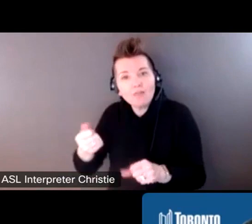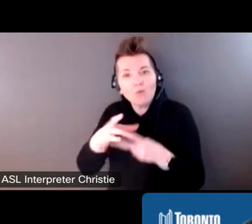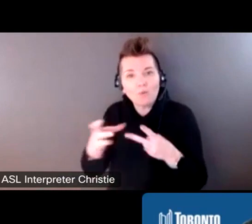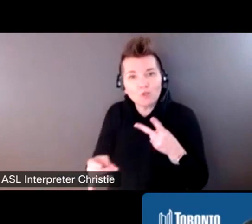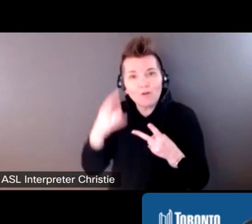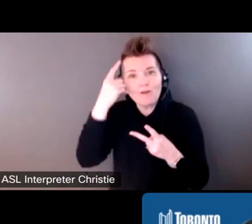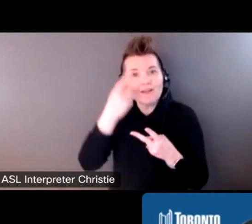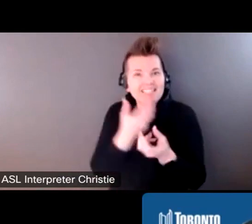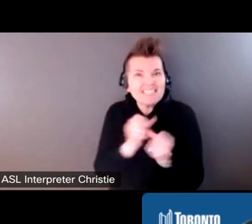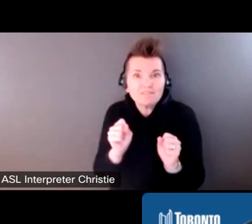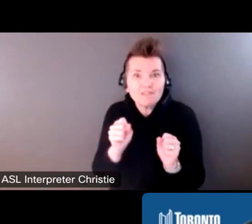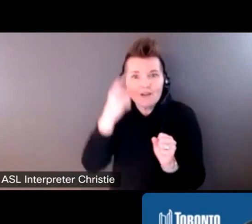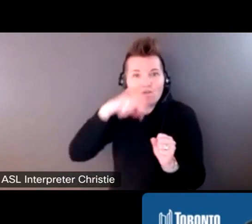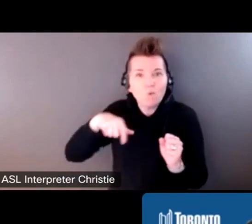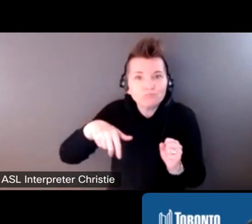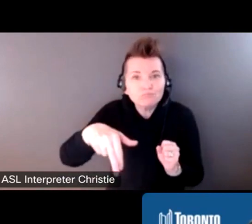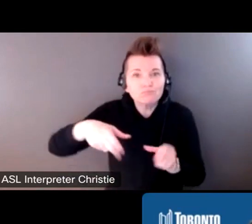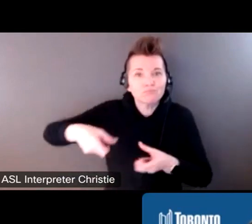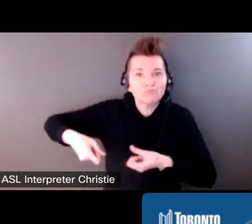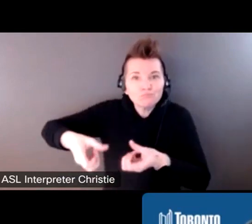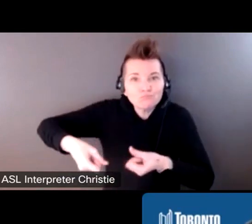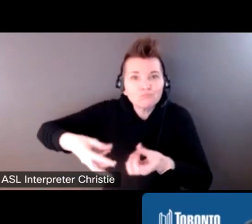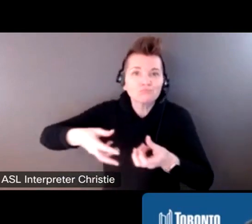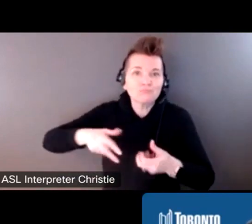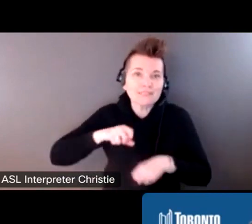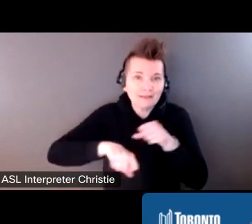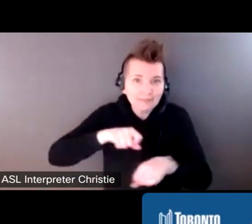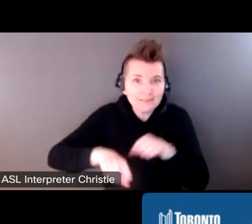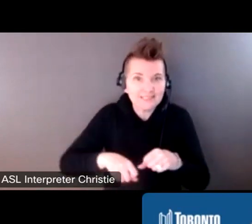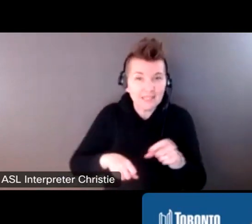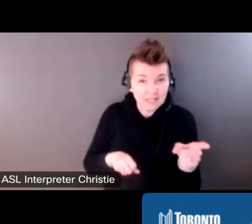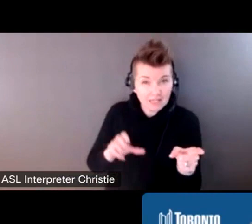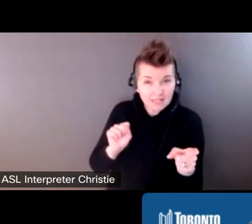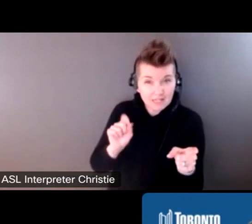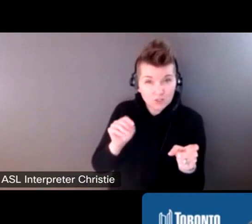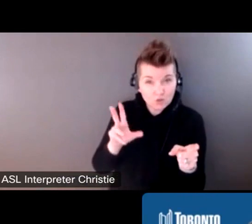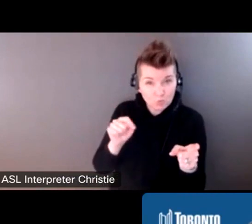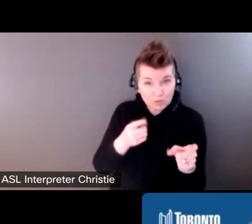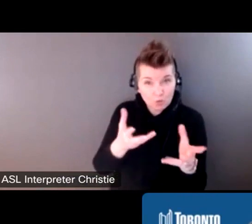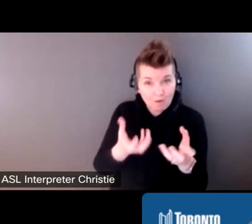to navigate the neighbourhood. I don't know, Stuart, if there's anything you want to add.